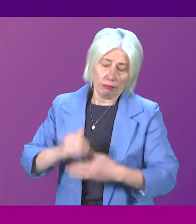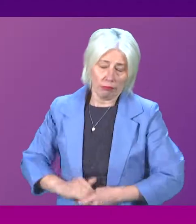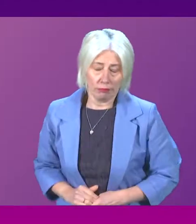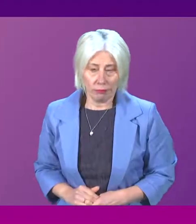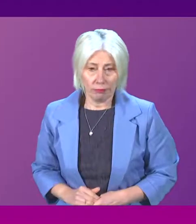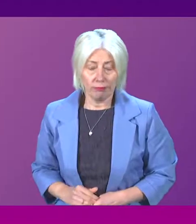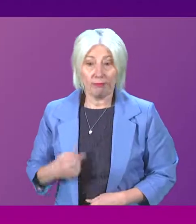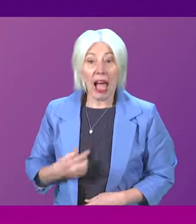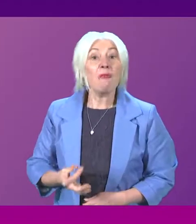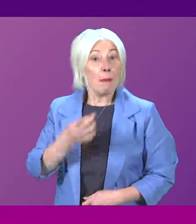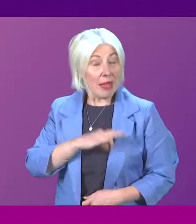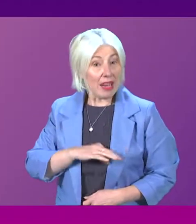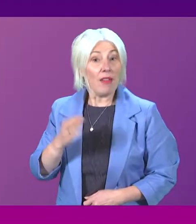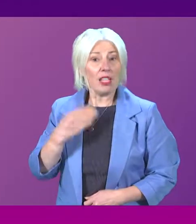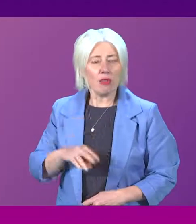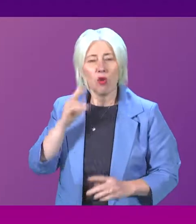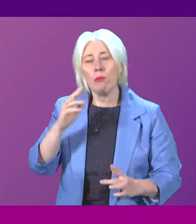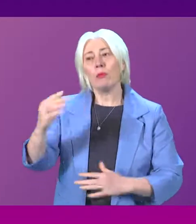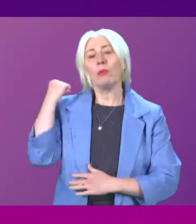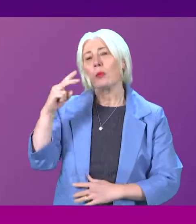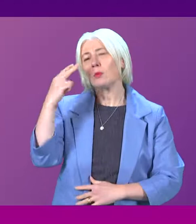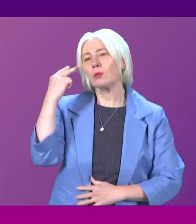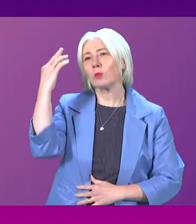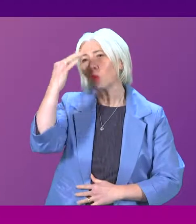I have also benefited from the insights and reflections of bereaved family groups about